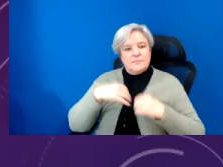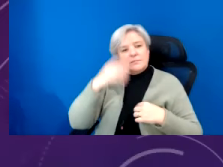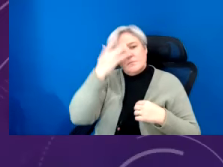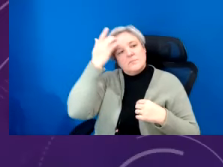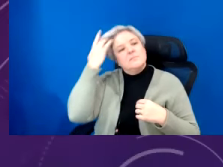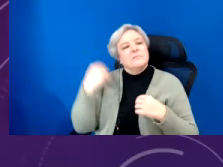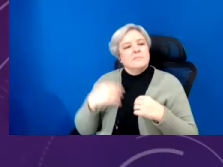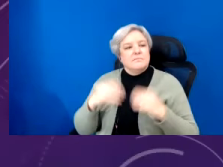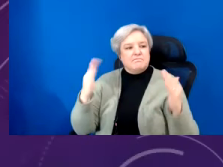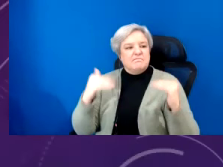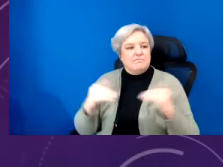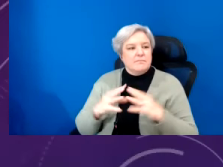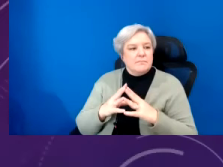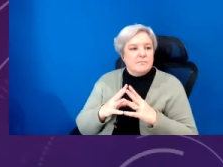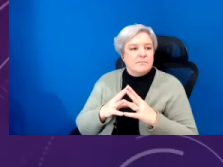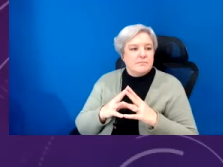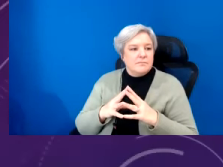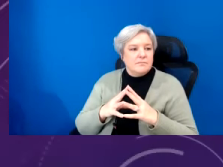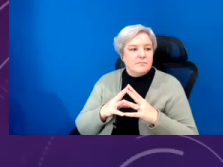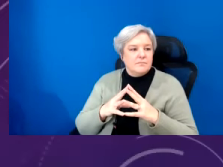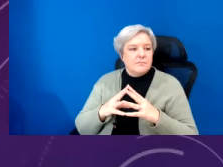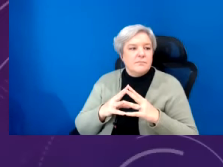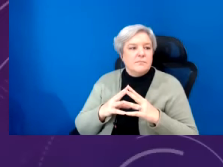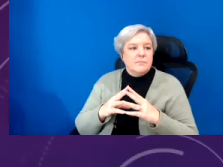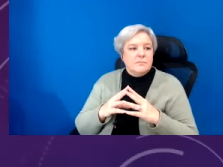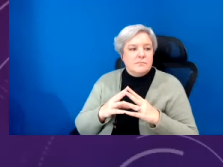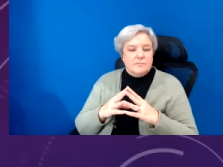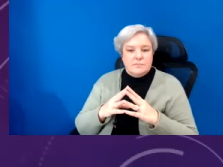Next slide. Okay.